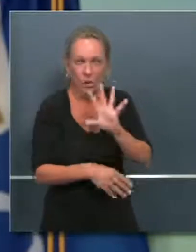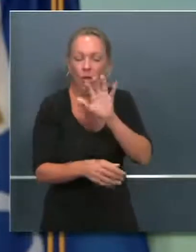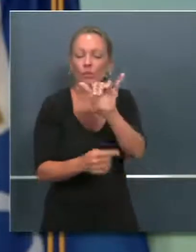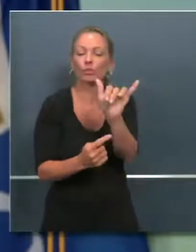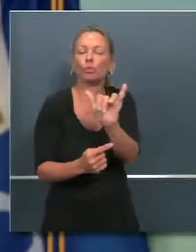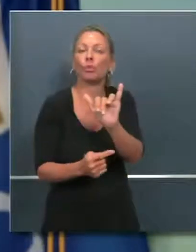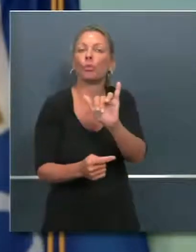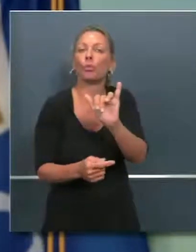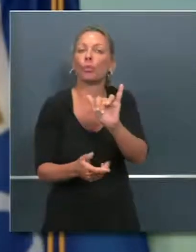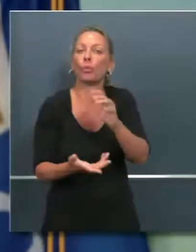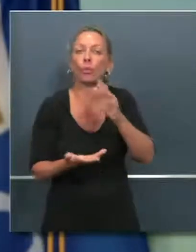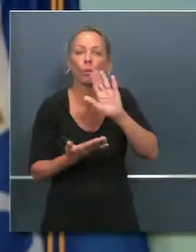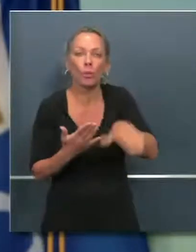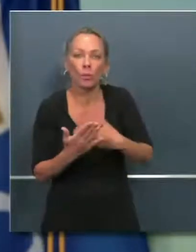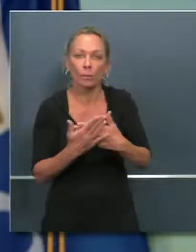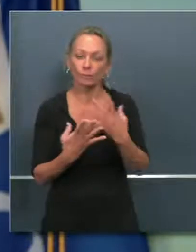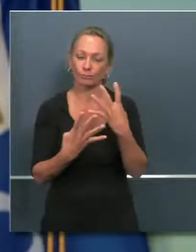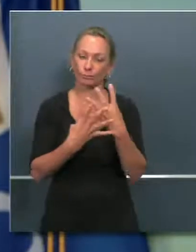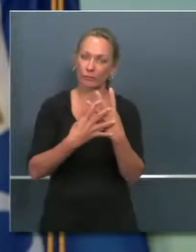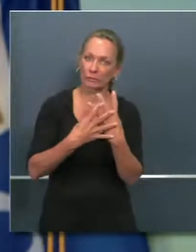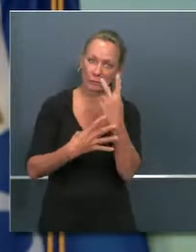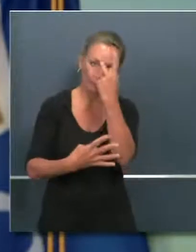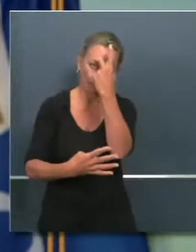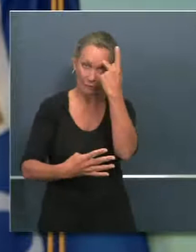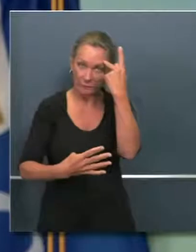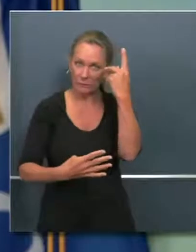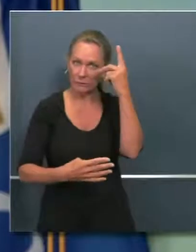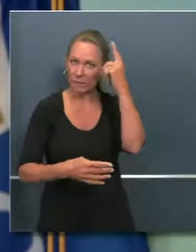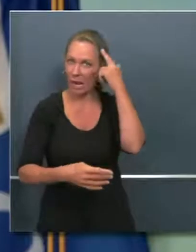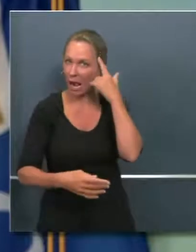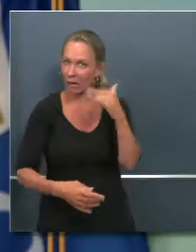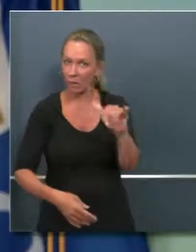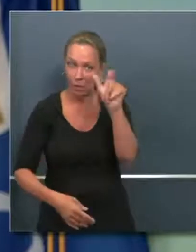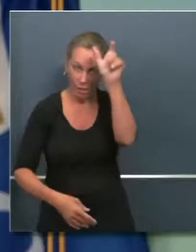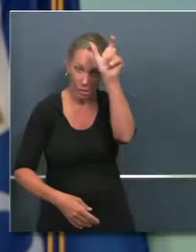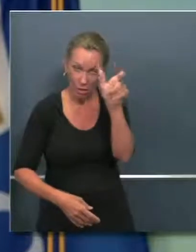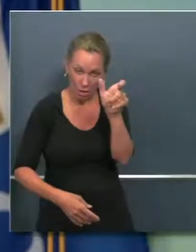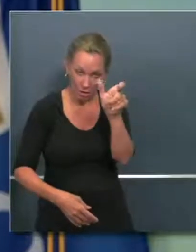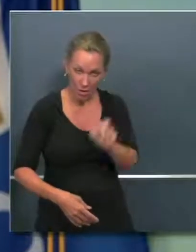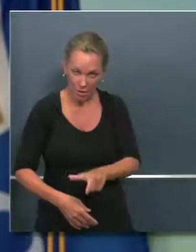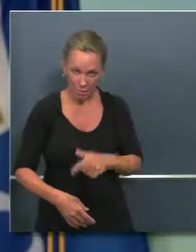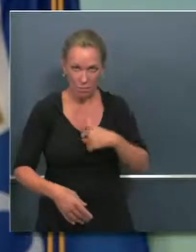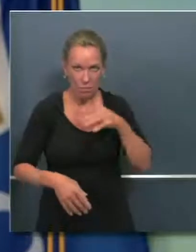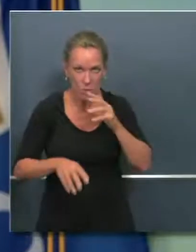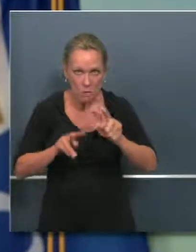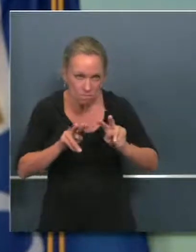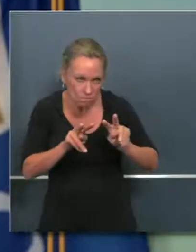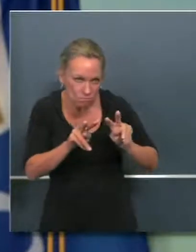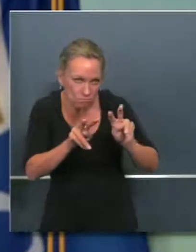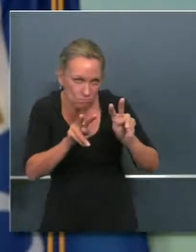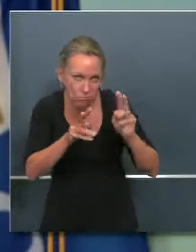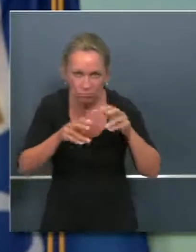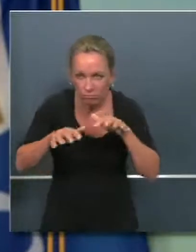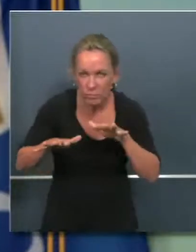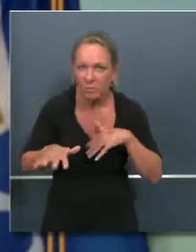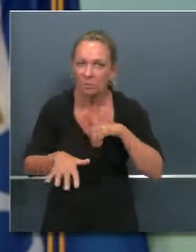outside of our system as well so I just wanted to highlight that update you a little bit on on